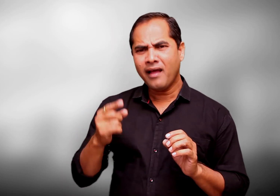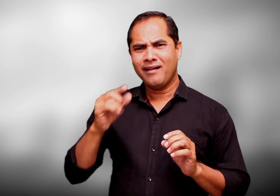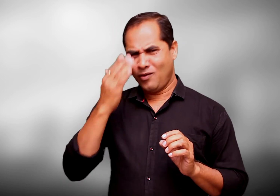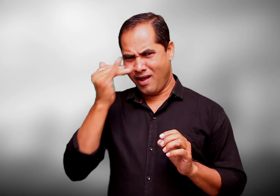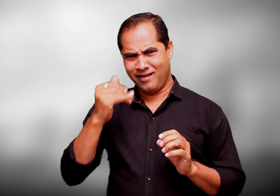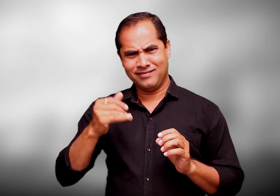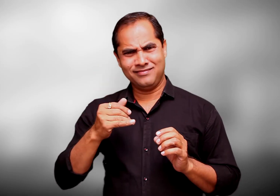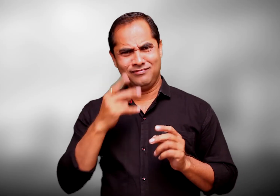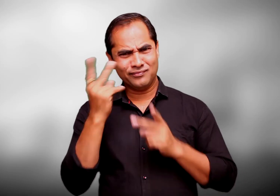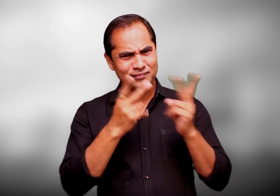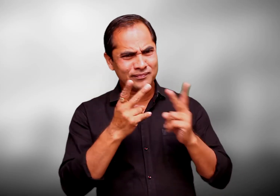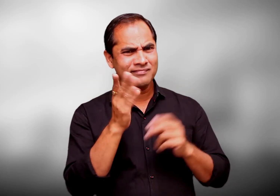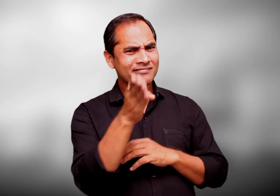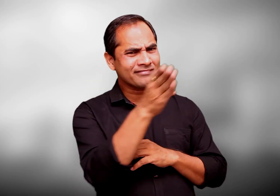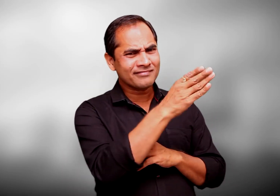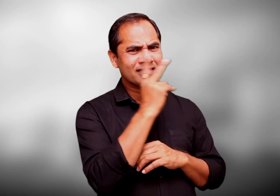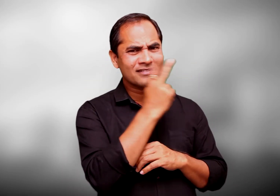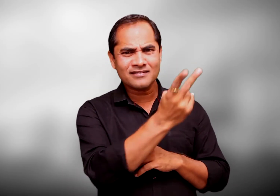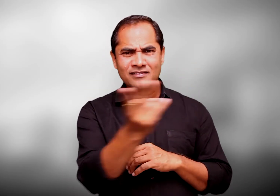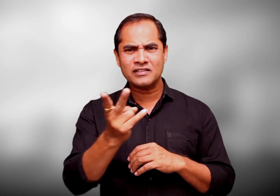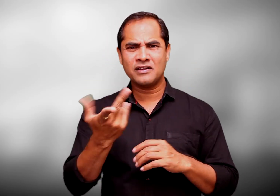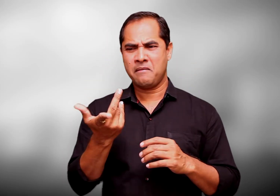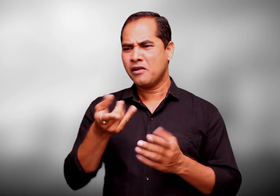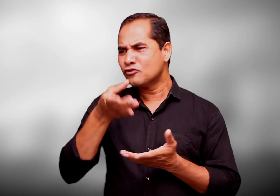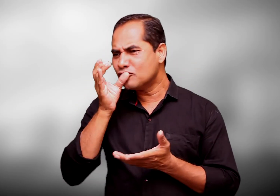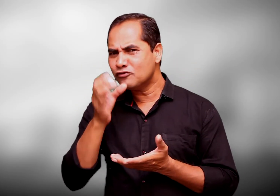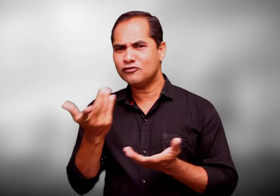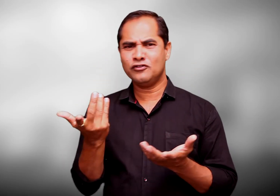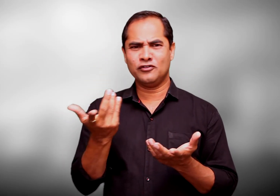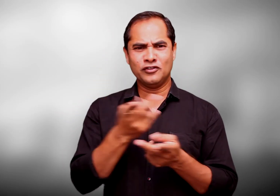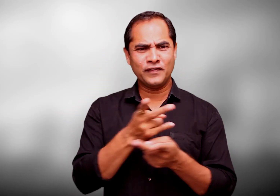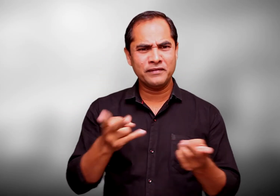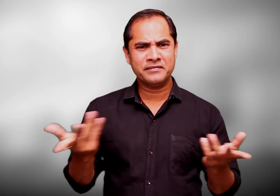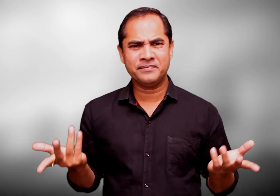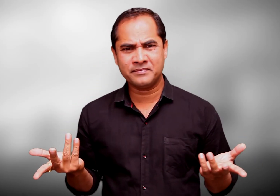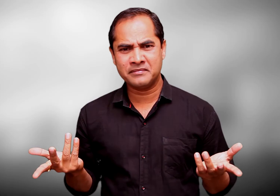that stall over there and have something to drink, nothing to be afraid of about that either'